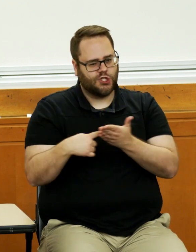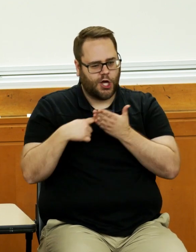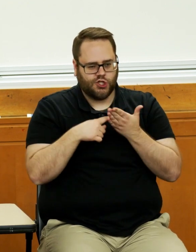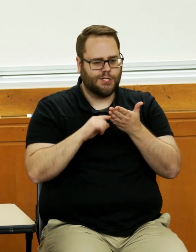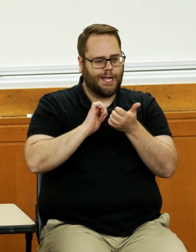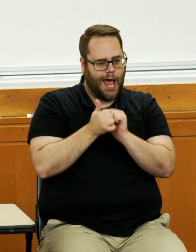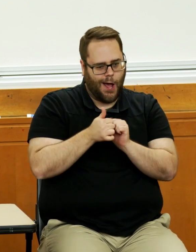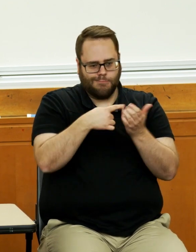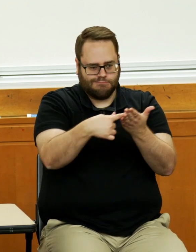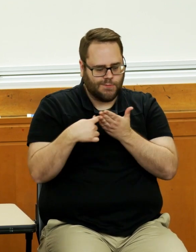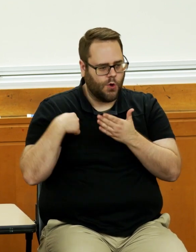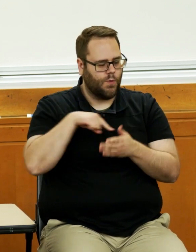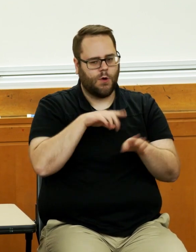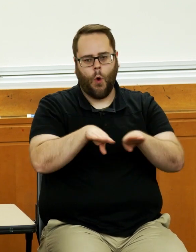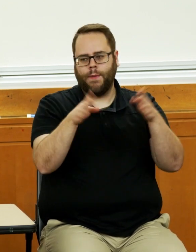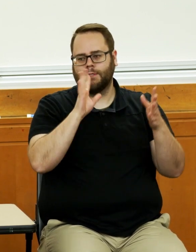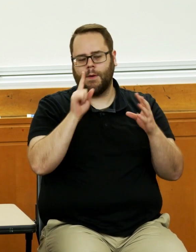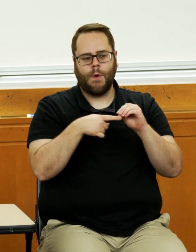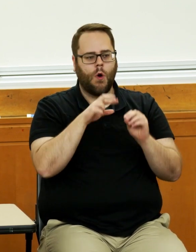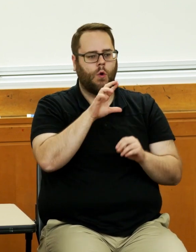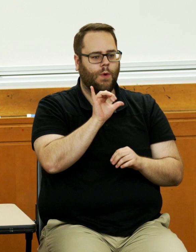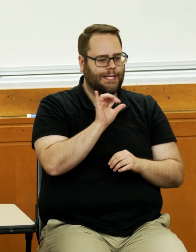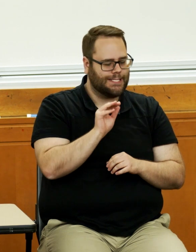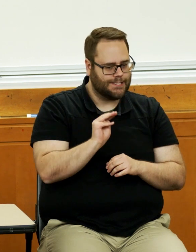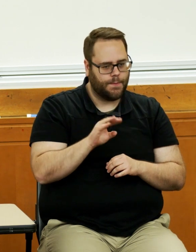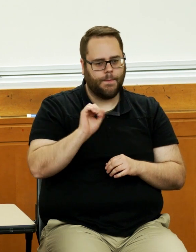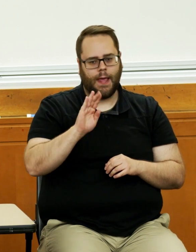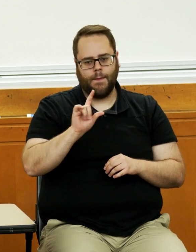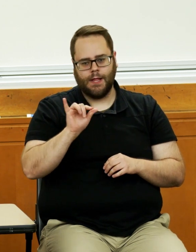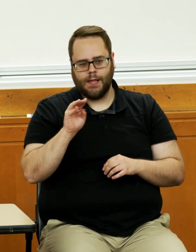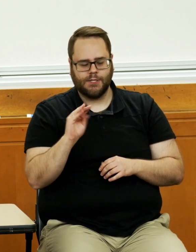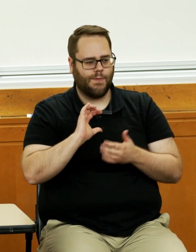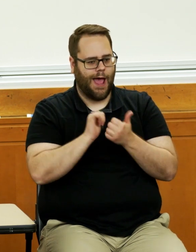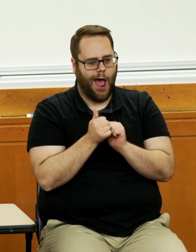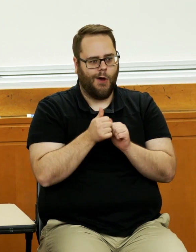about racism, ableism, and how the legal profession and the academy perpetuate both.